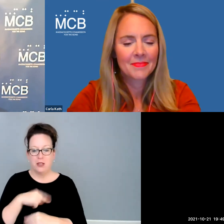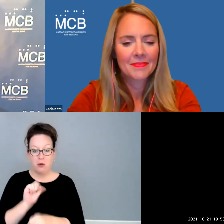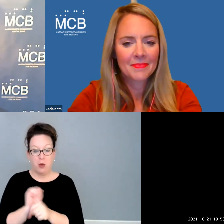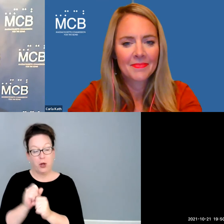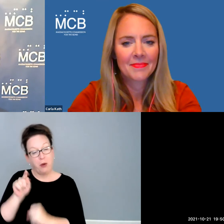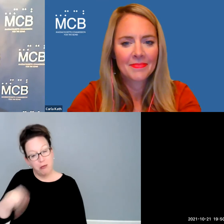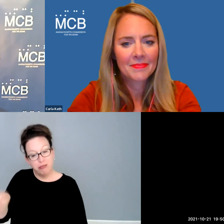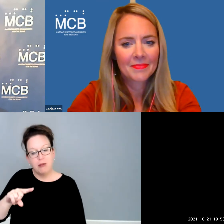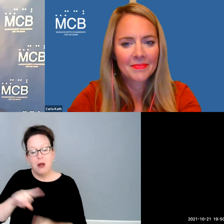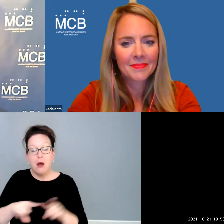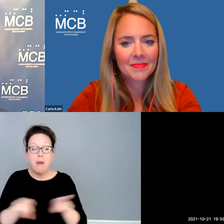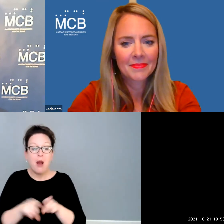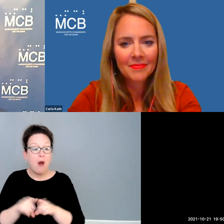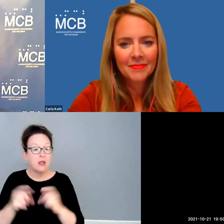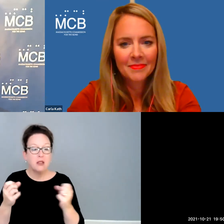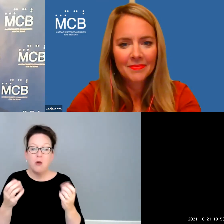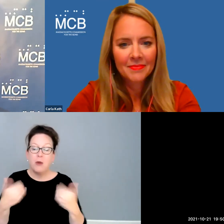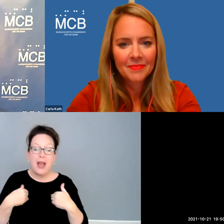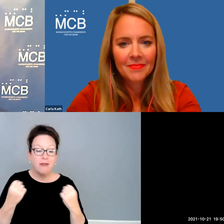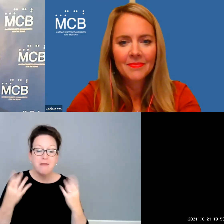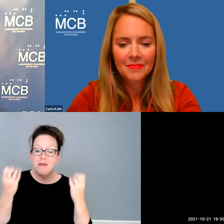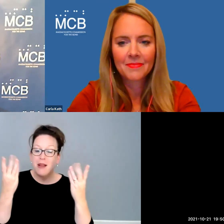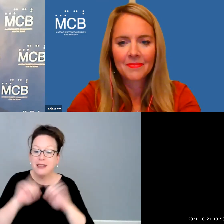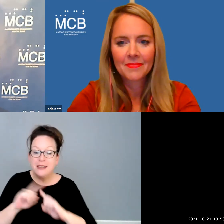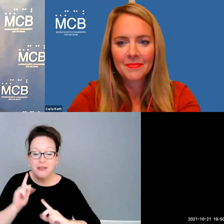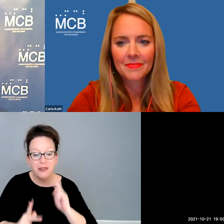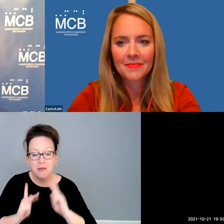all throughout the spectrum. We have mom and pops approaching us, we have mid-size businesses